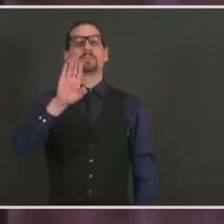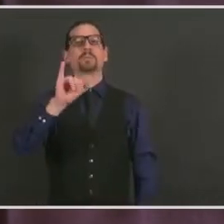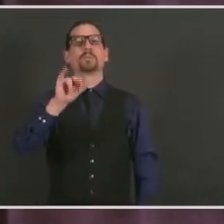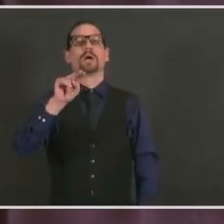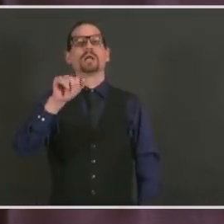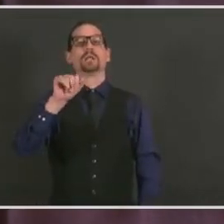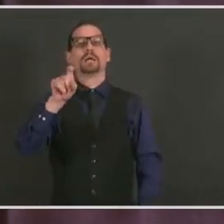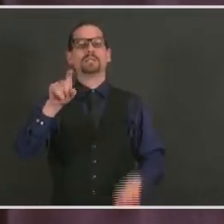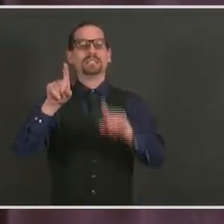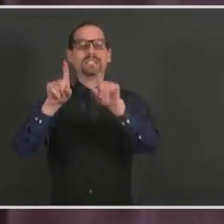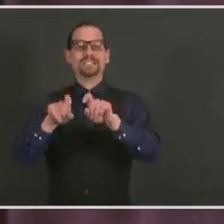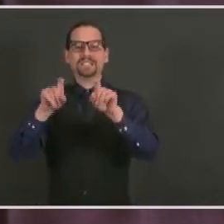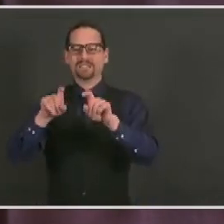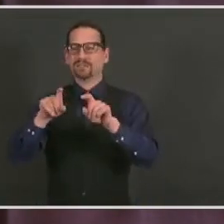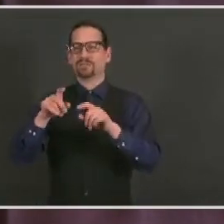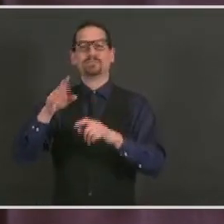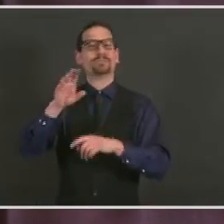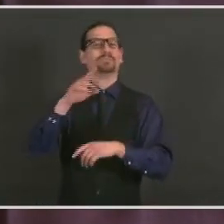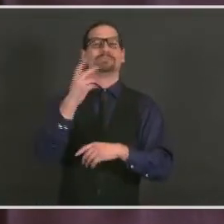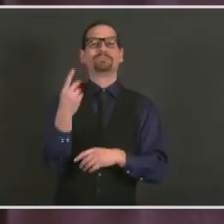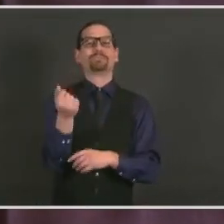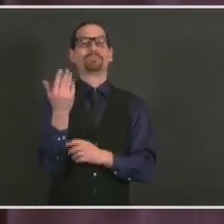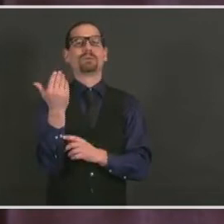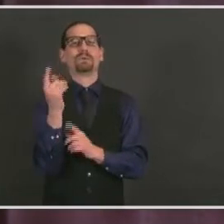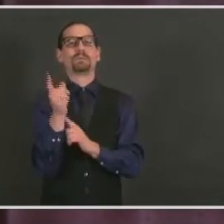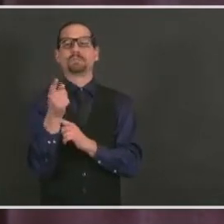DORRANCE STREET. THIS SITE HAS BY NEXT TEST RAPID TESTS WITH